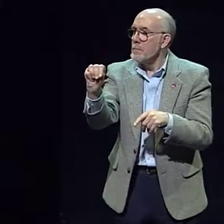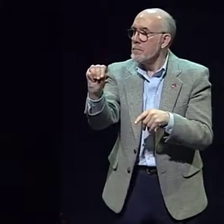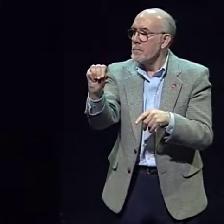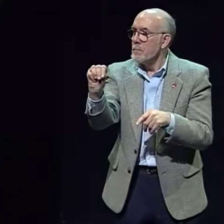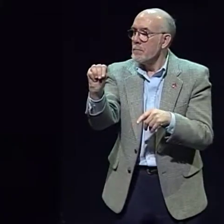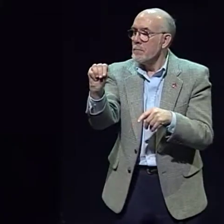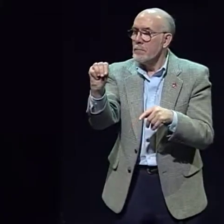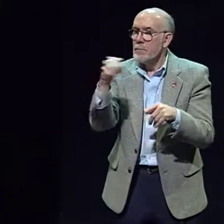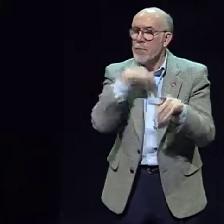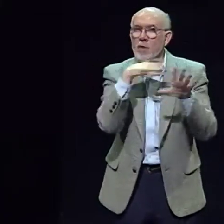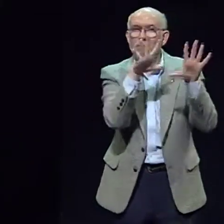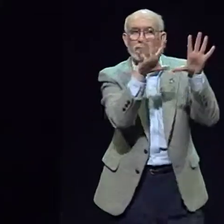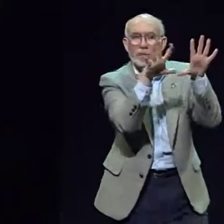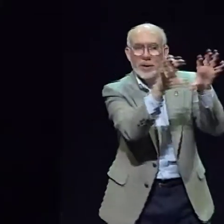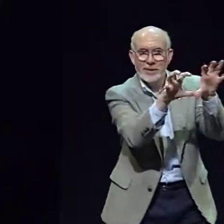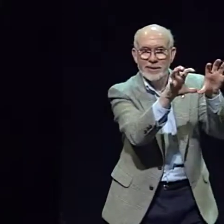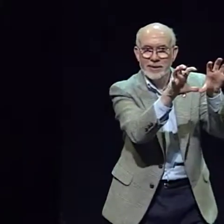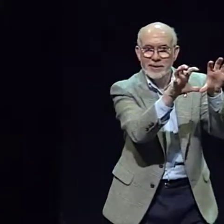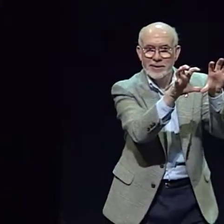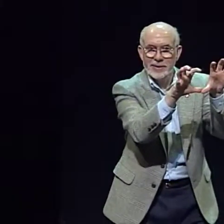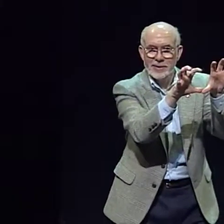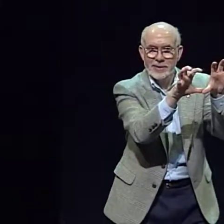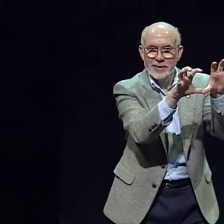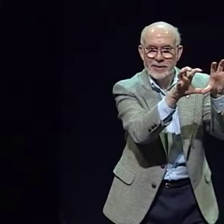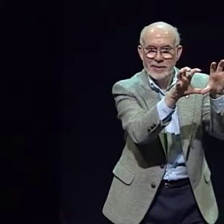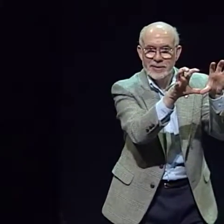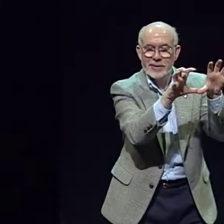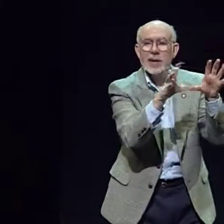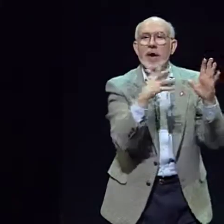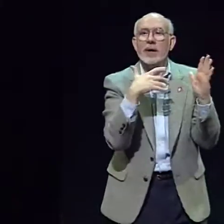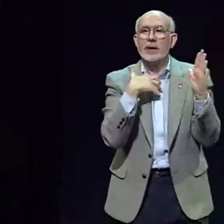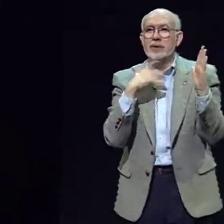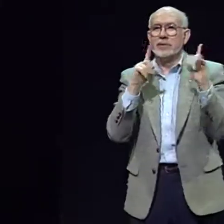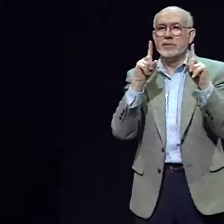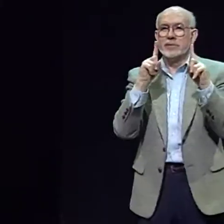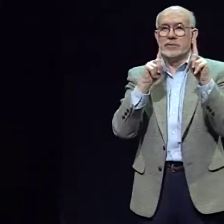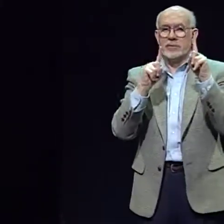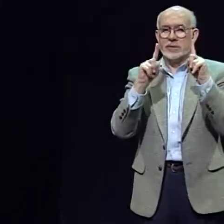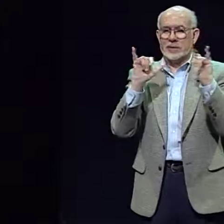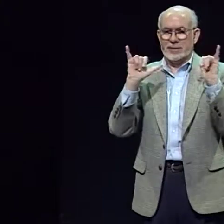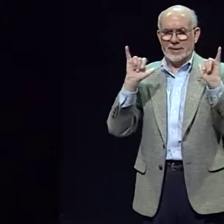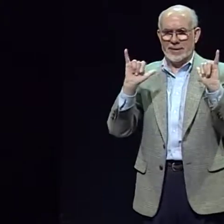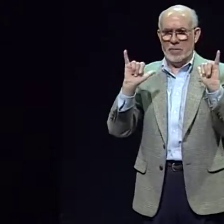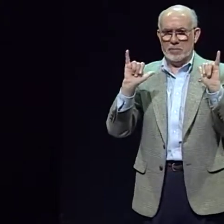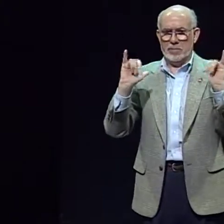NOT THE WORDS BUT BY THE FORM. I WAS FROZEN BY THAT FORM,